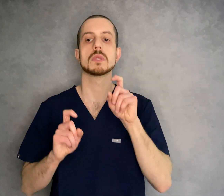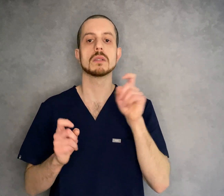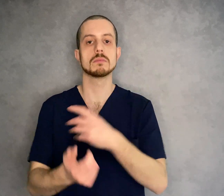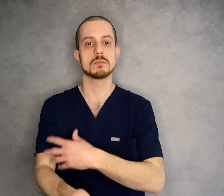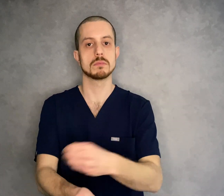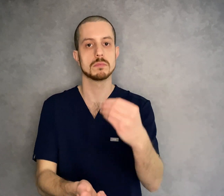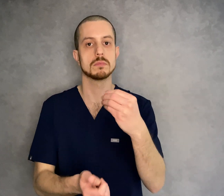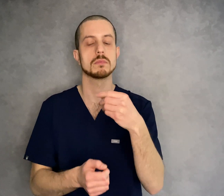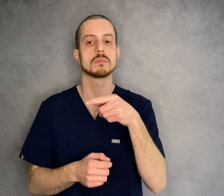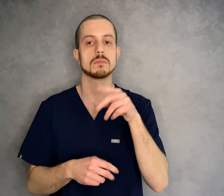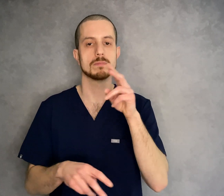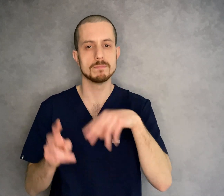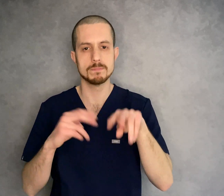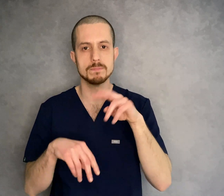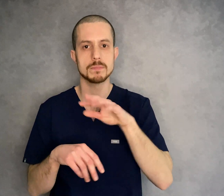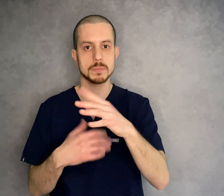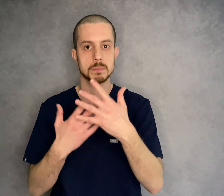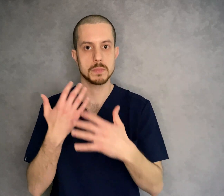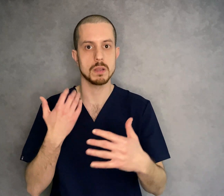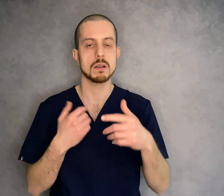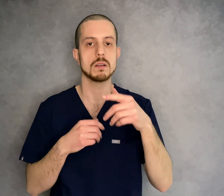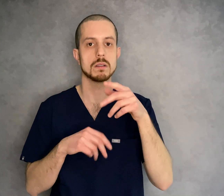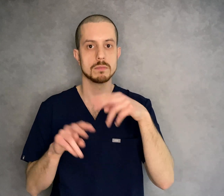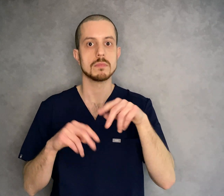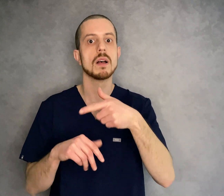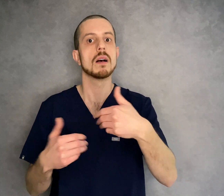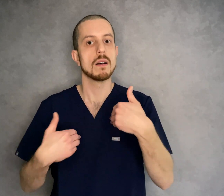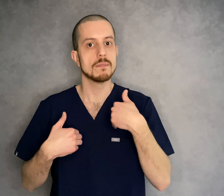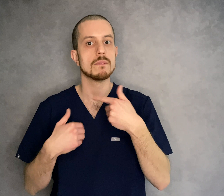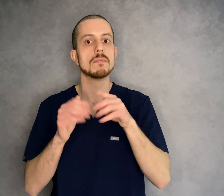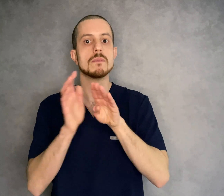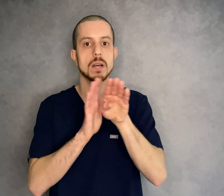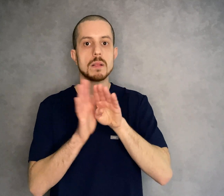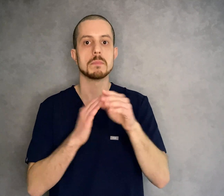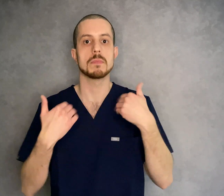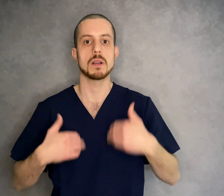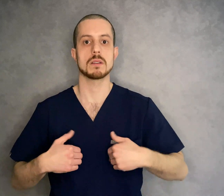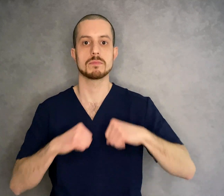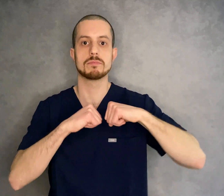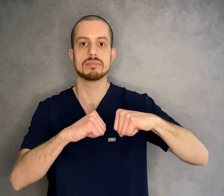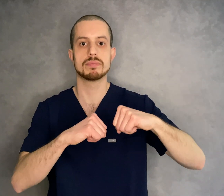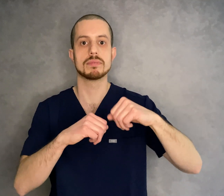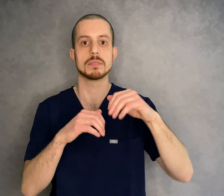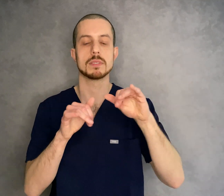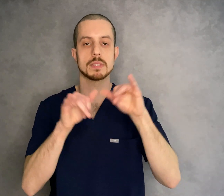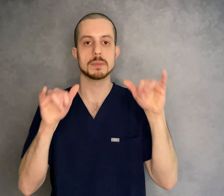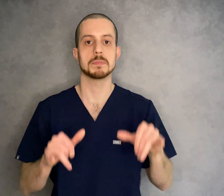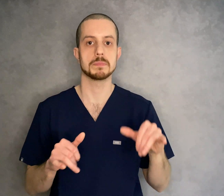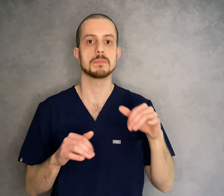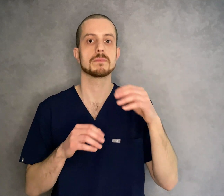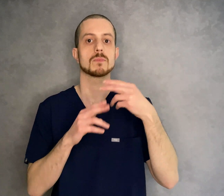The scientists took blood samples and examined it. They found that the macaques' immune system